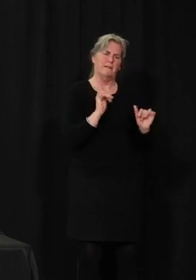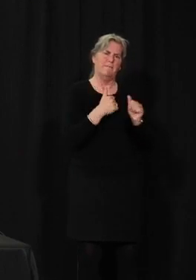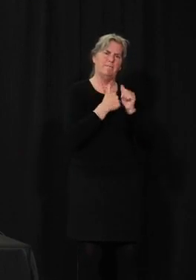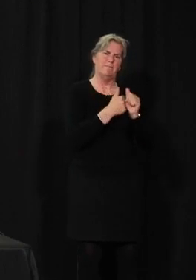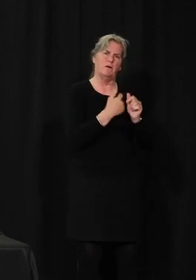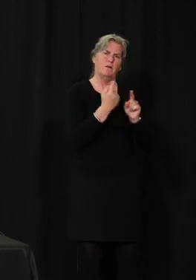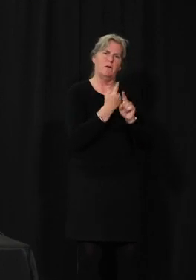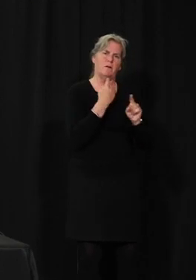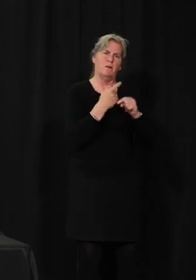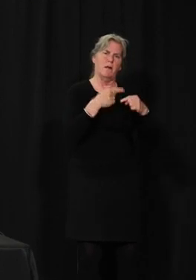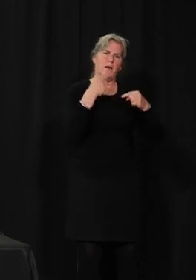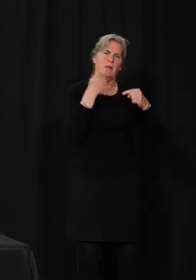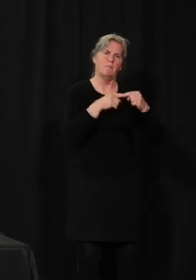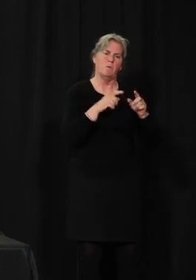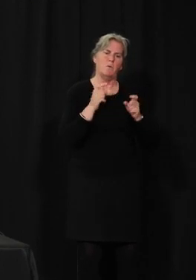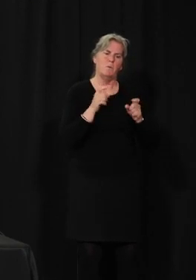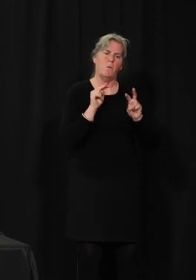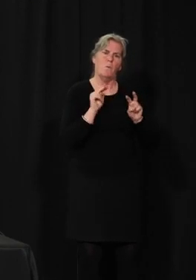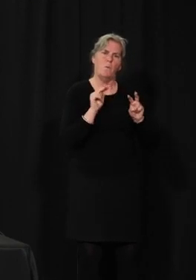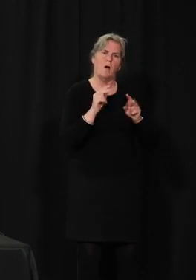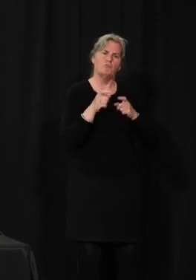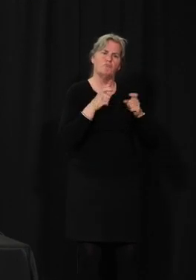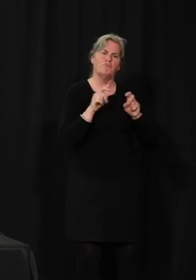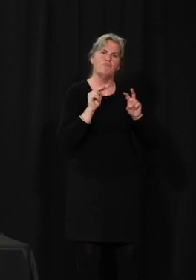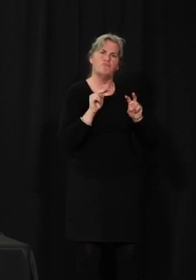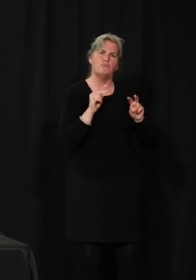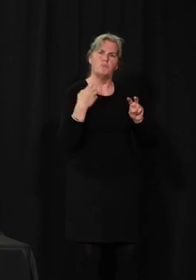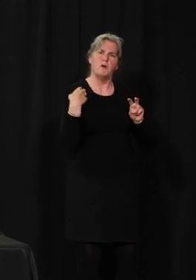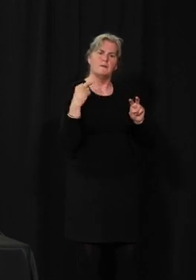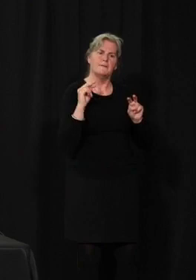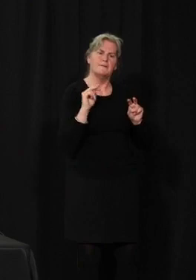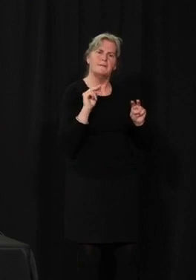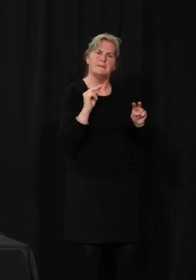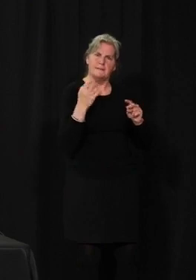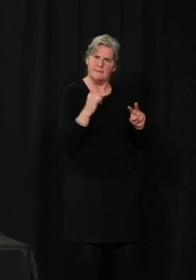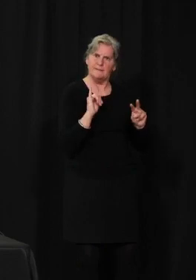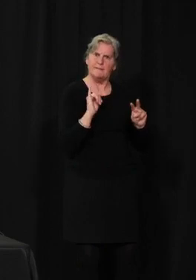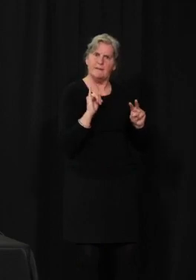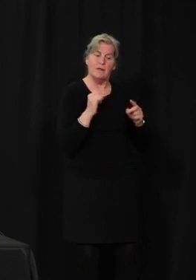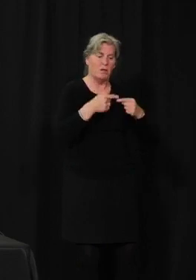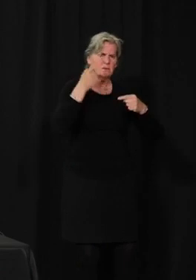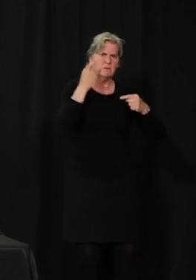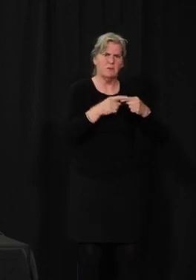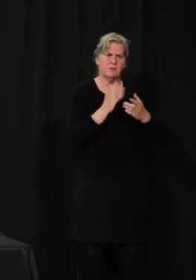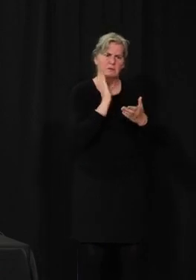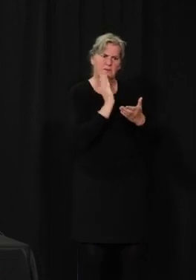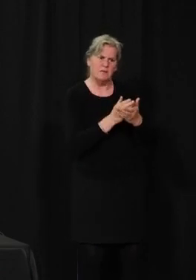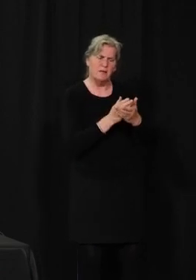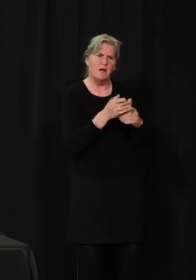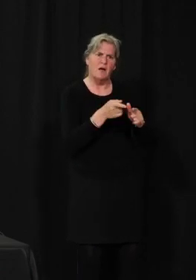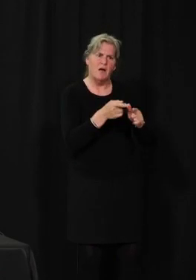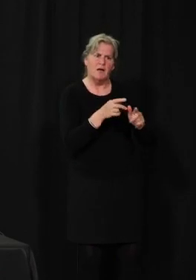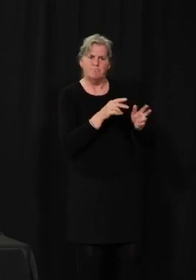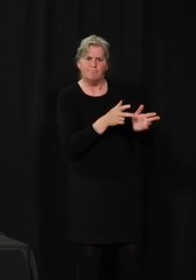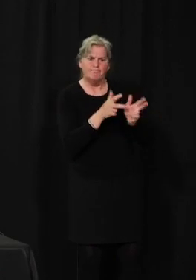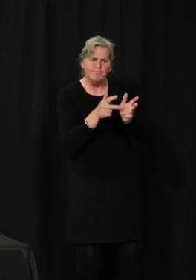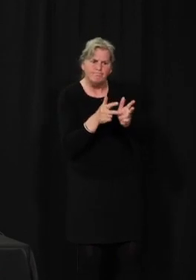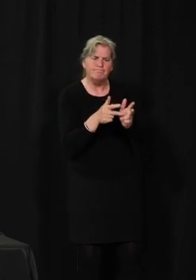border monitoring and of course, the ability at the border to stp folks and to also monitor people